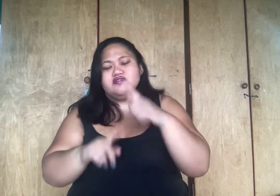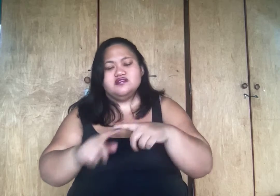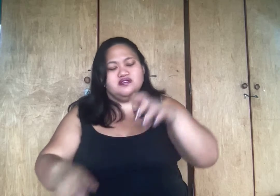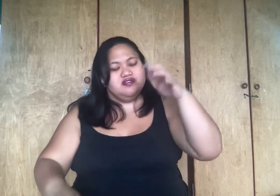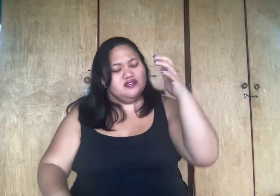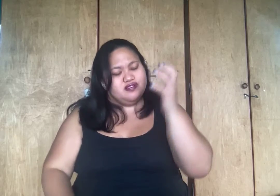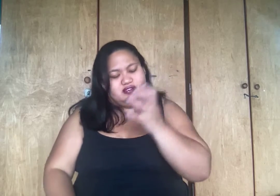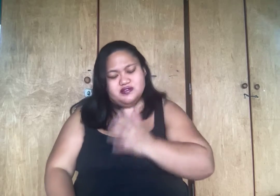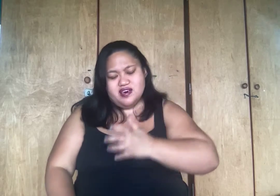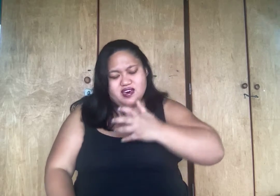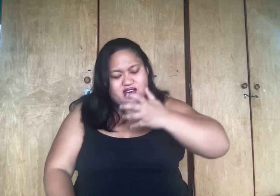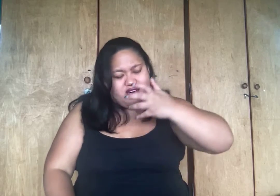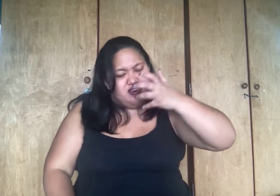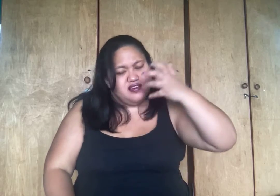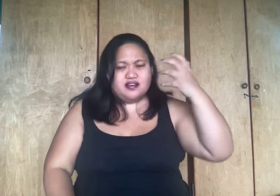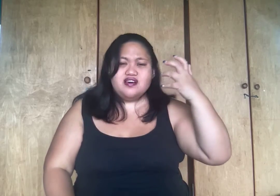... Youre slow to anger ...